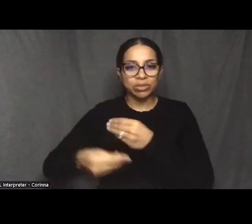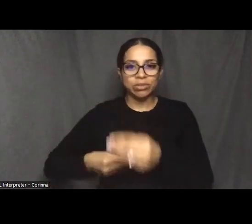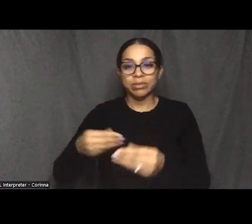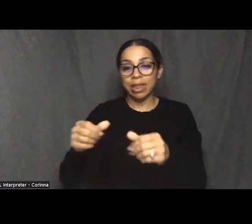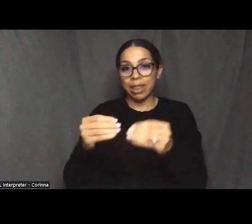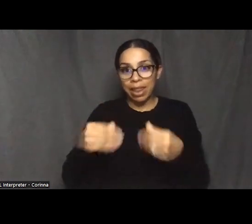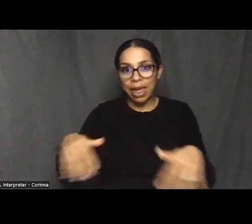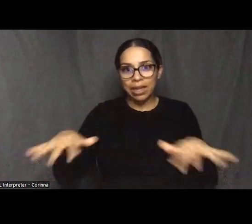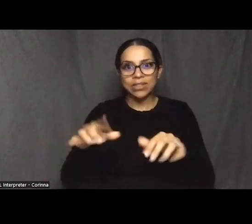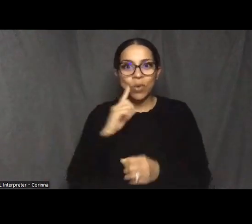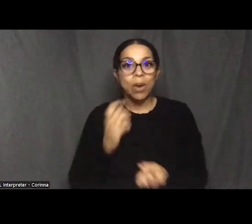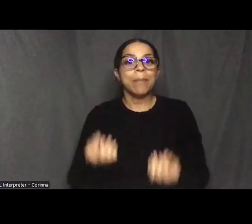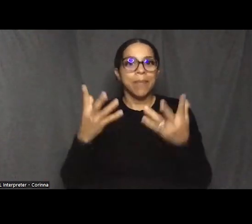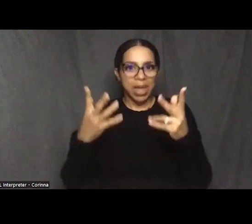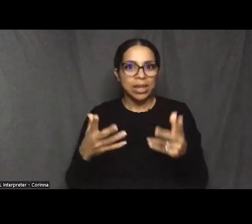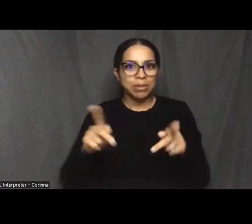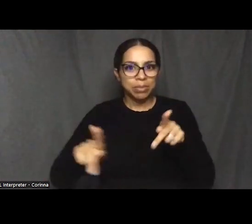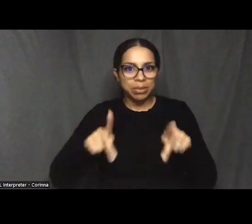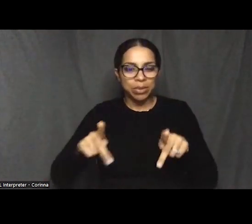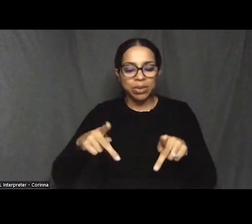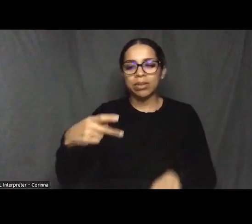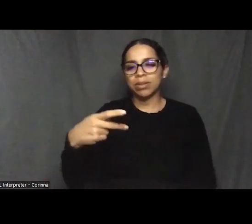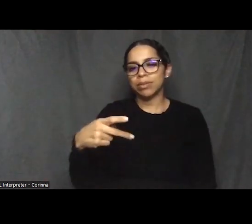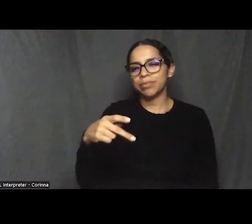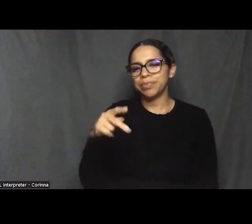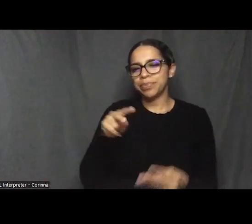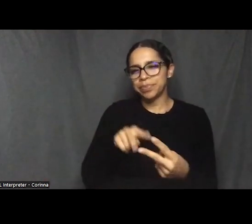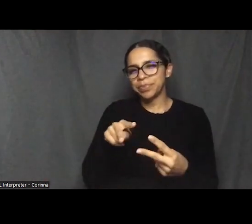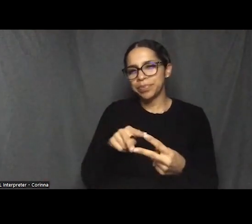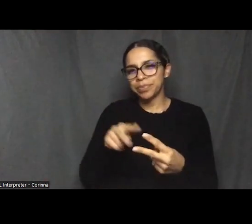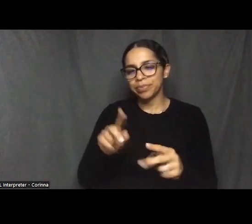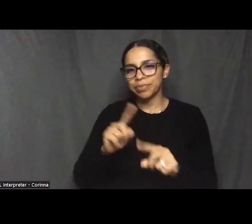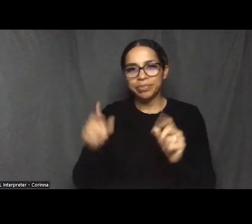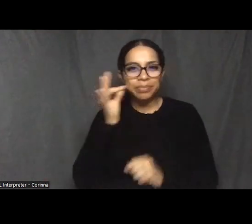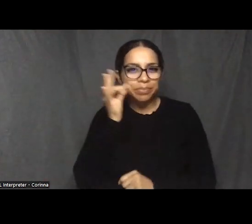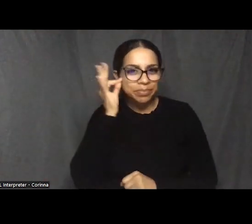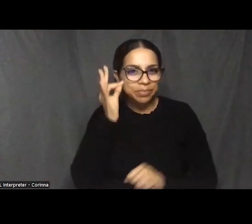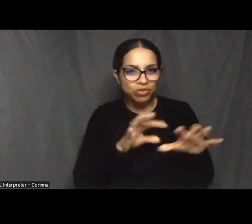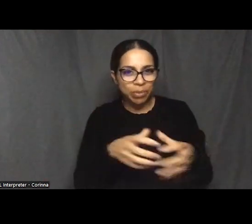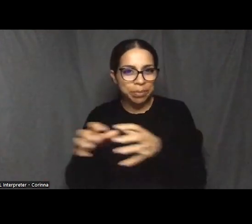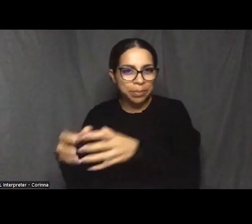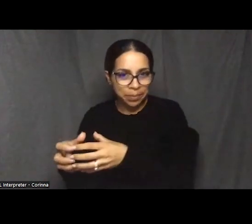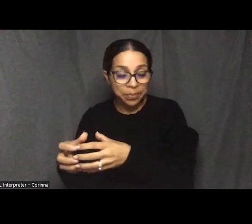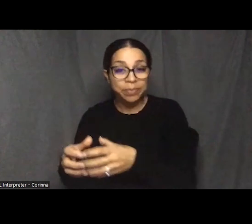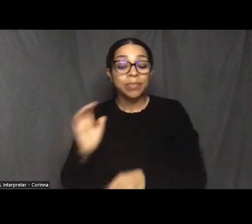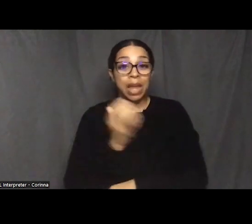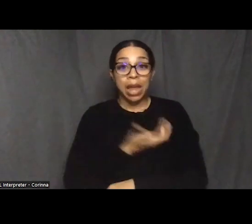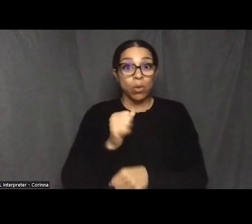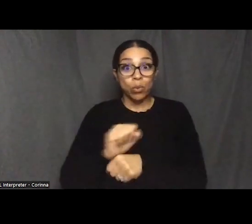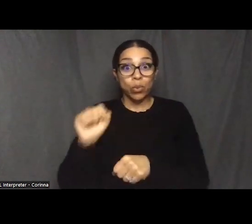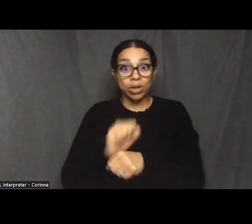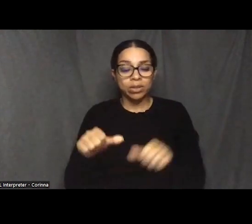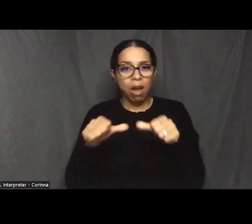including the Piscataway and the Susquehanna. Our work is ongoing to better understand the pre-colonial history